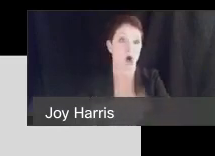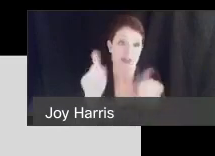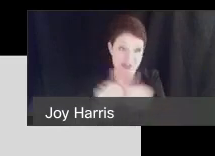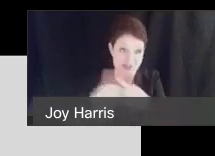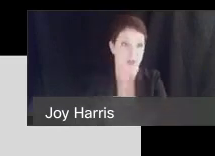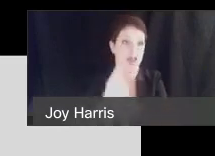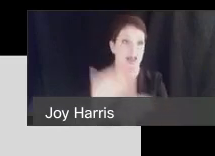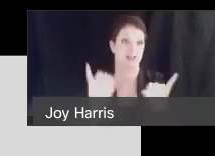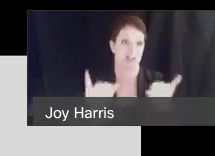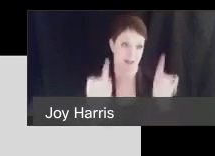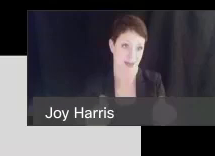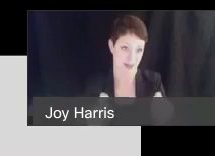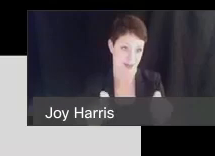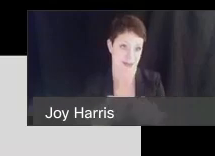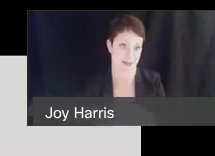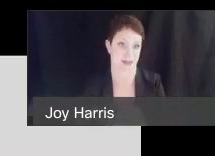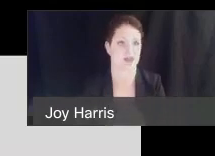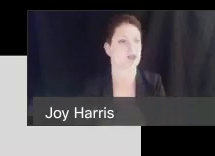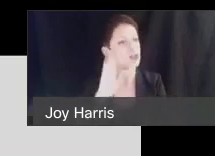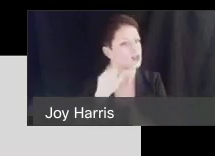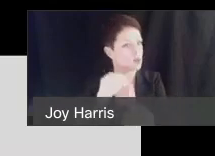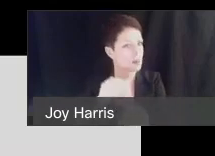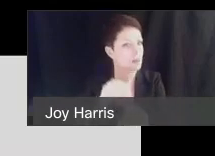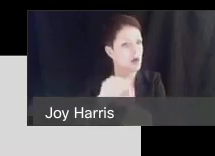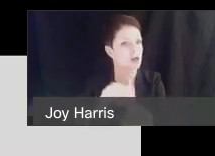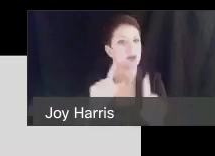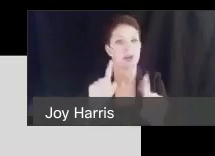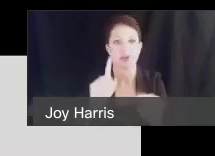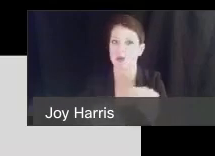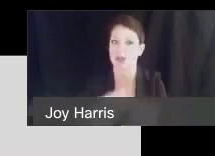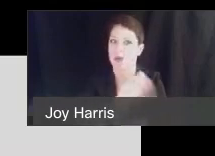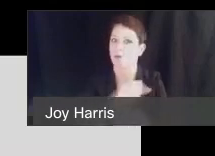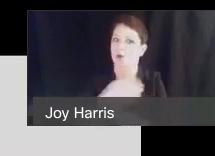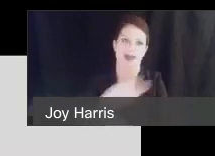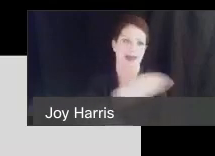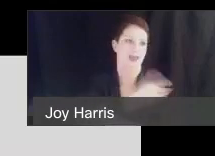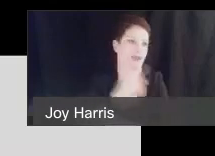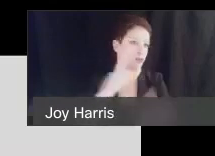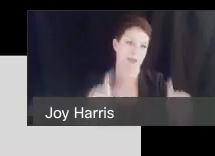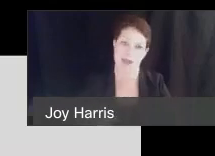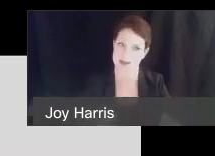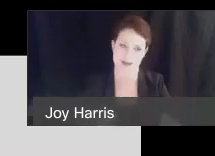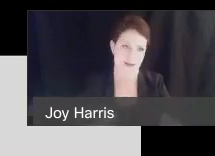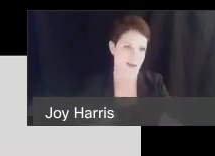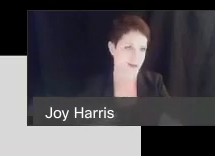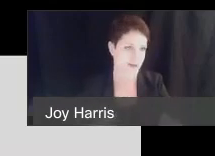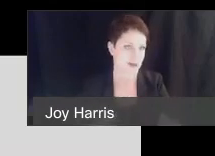testing. Just as a reminder, you cannot book ahead for testing and the phone line does